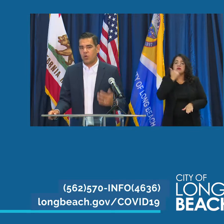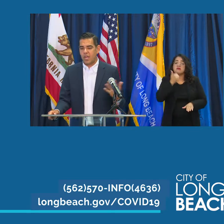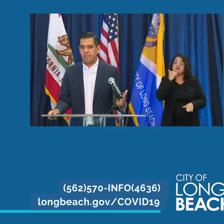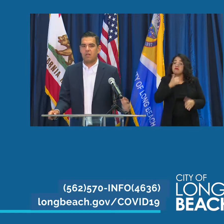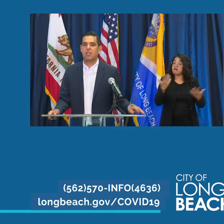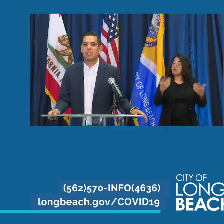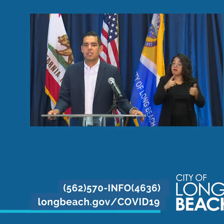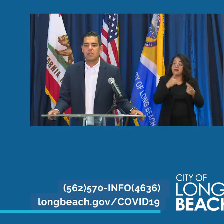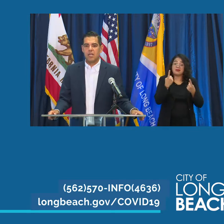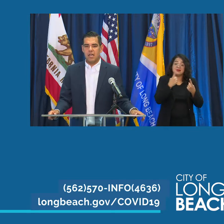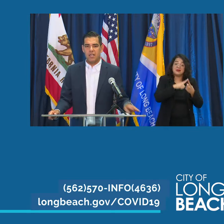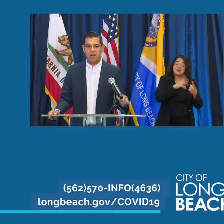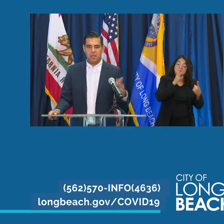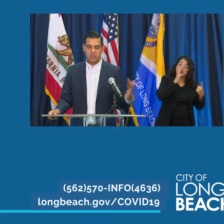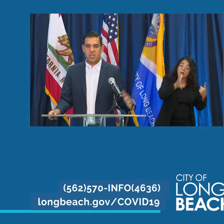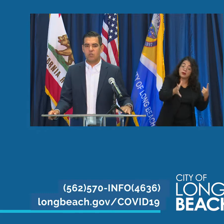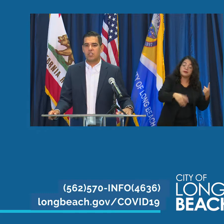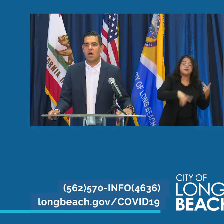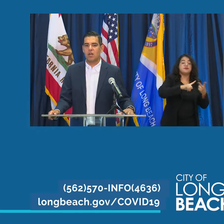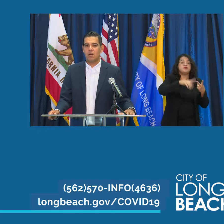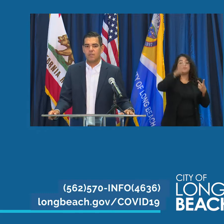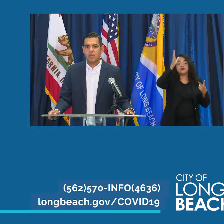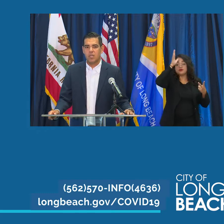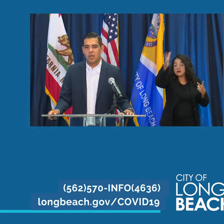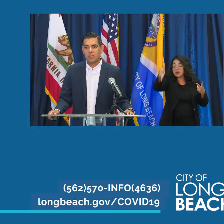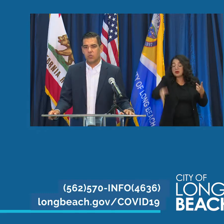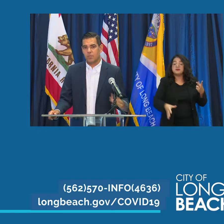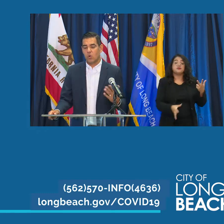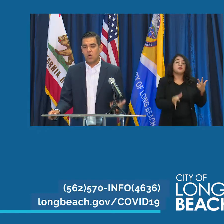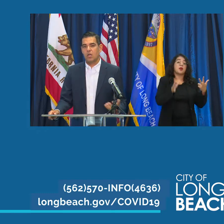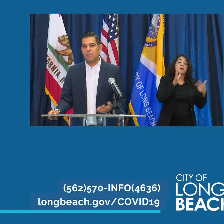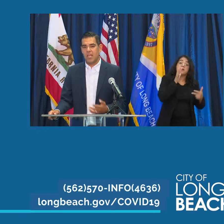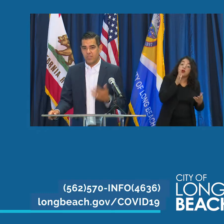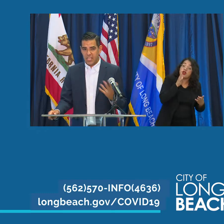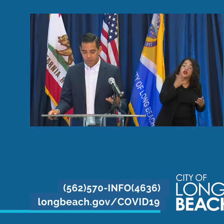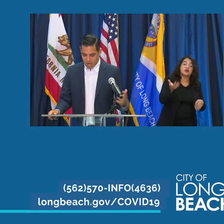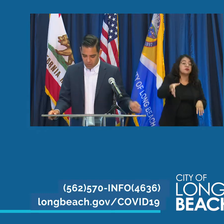grandparent, a son or a daughter. So we mourn and think about every